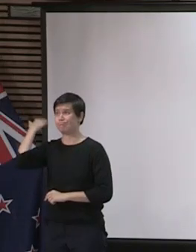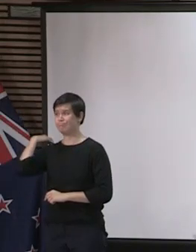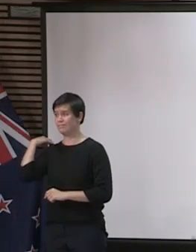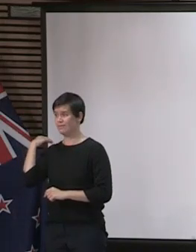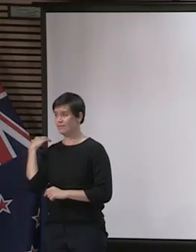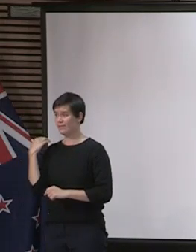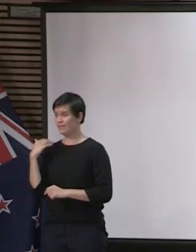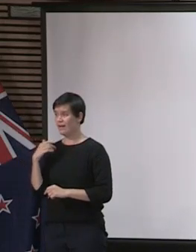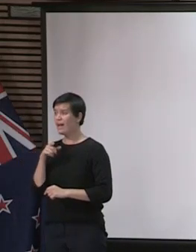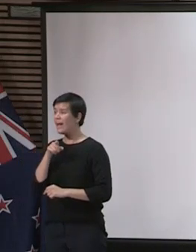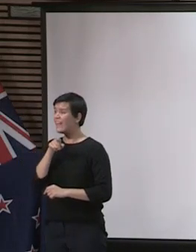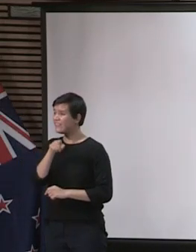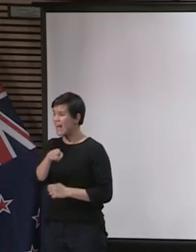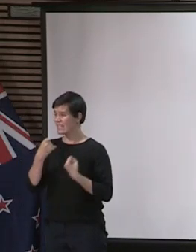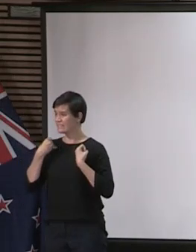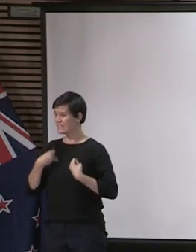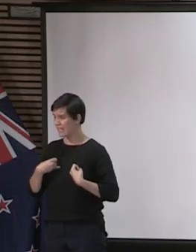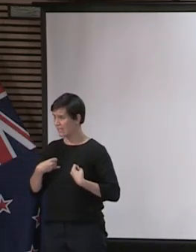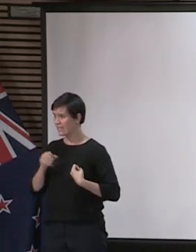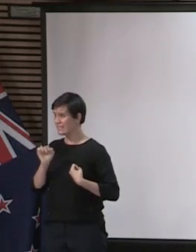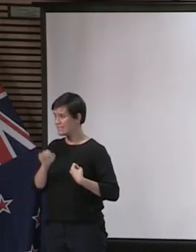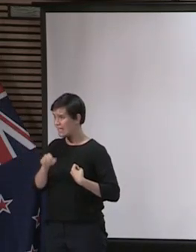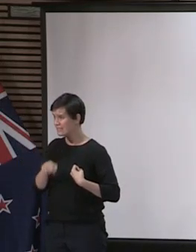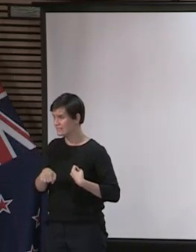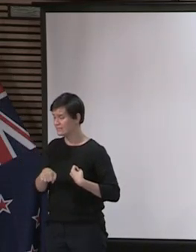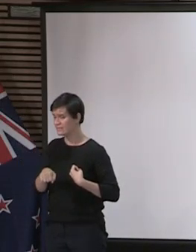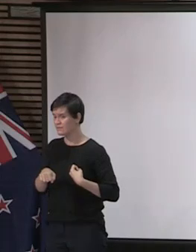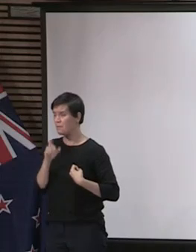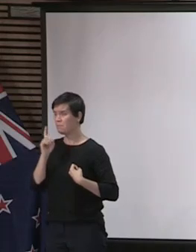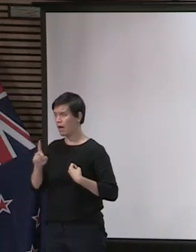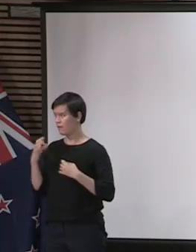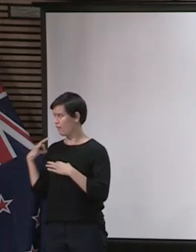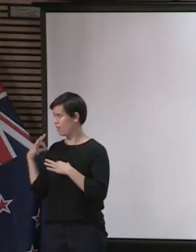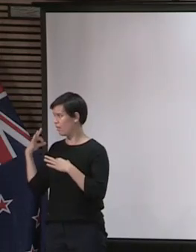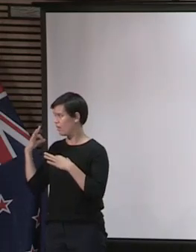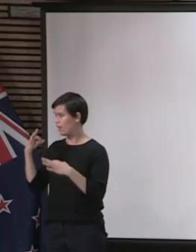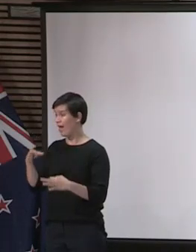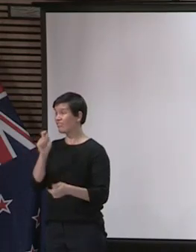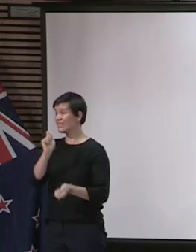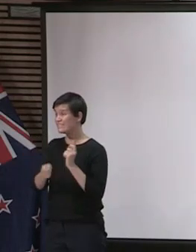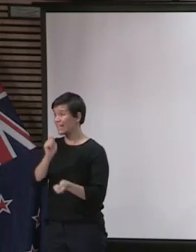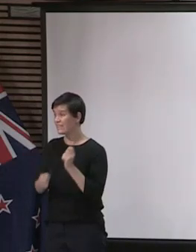it seems, and had symptoms before we even went into lockdown and they've had are